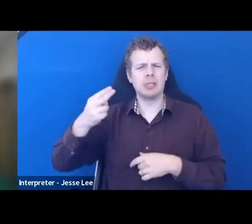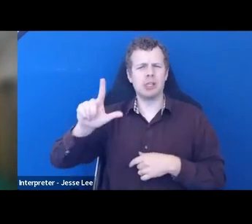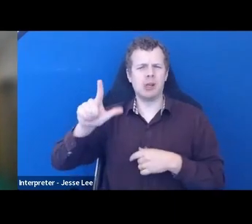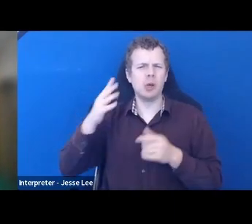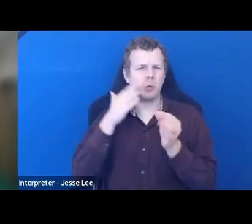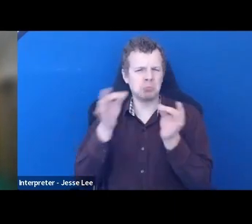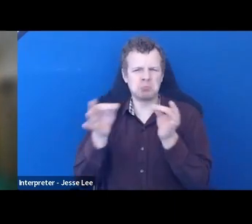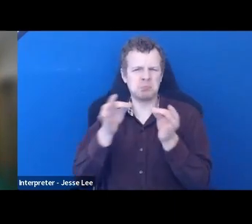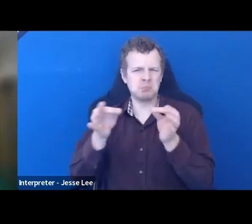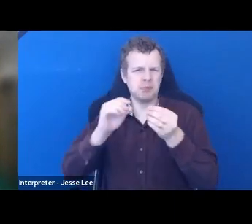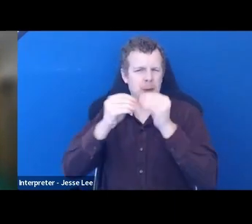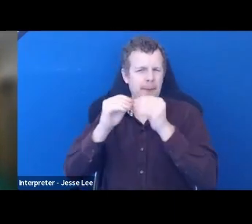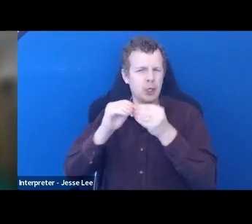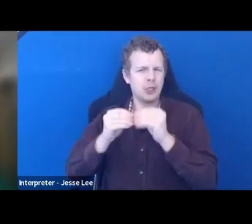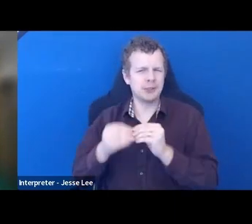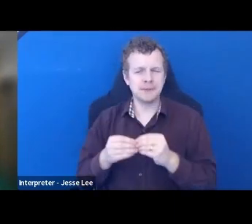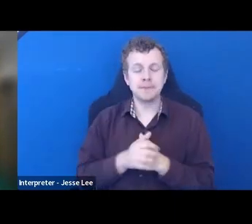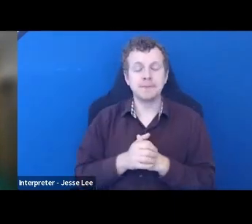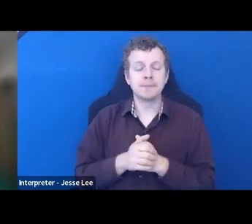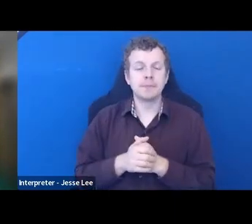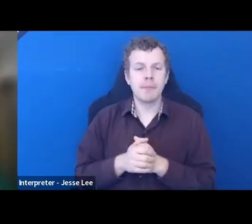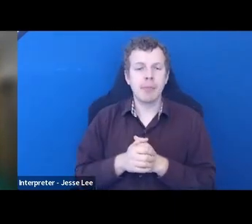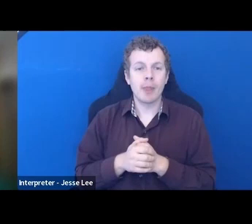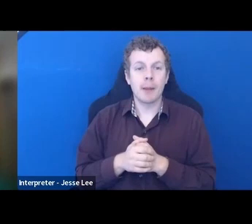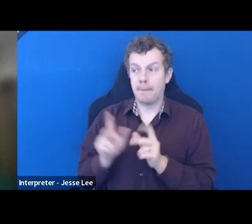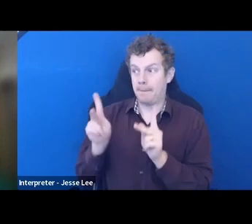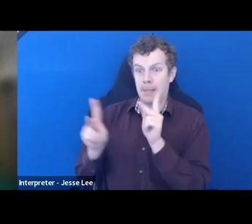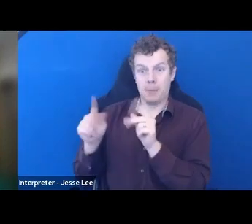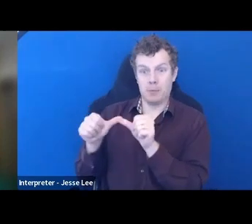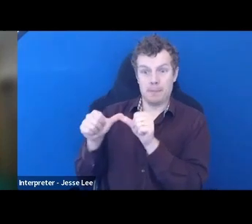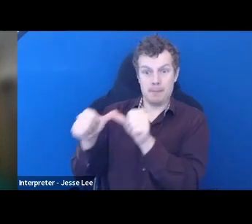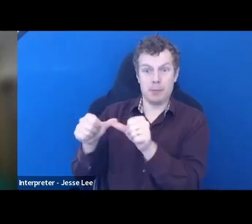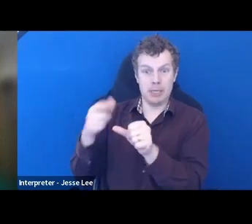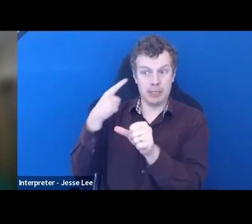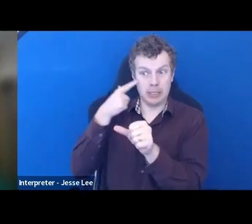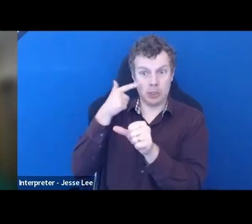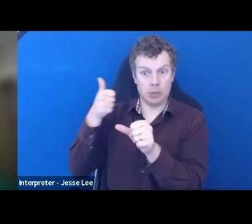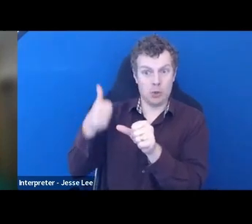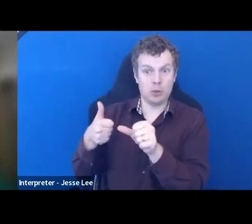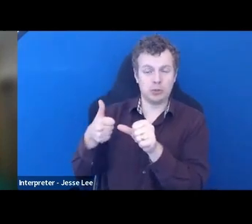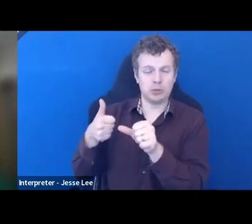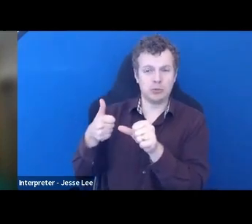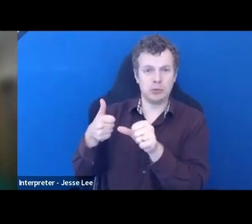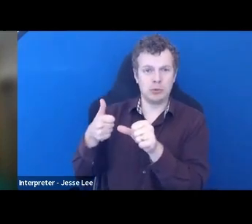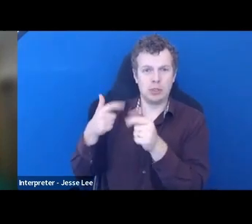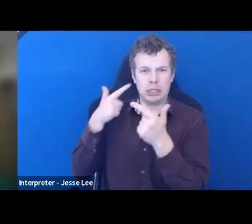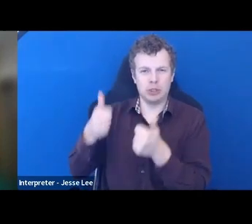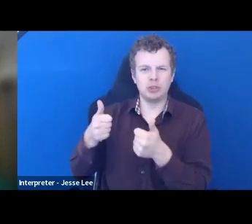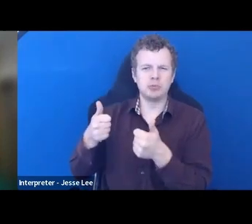In general, we know that permanent hearing loss is present in about 1.5 to three